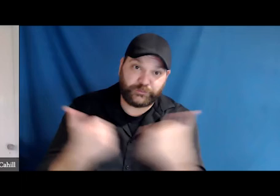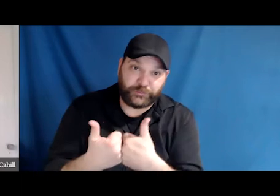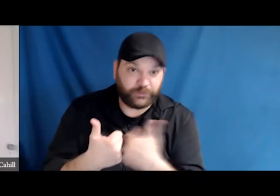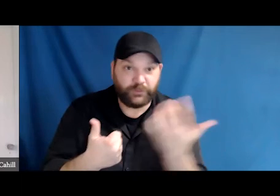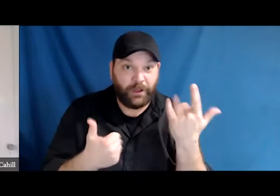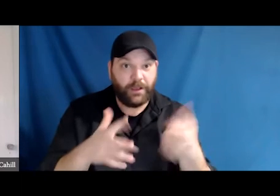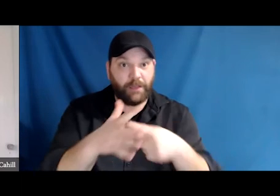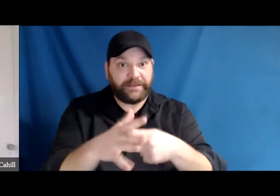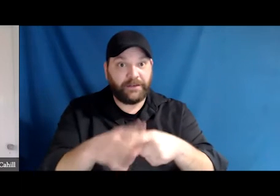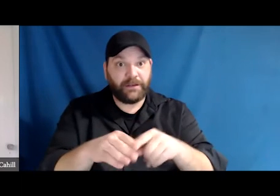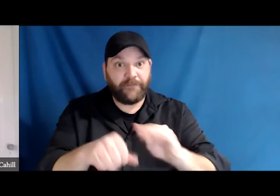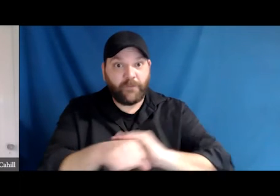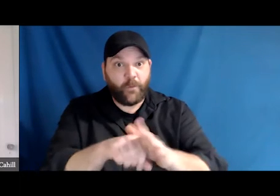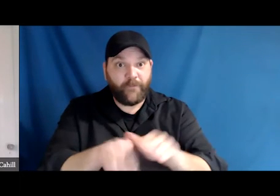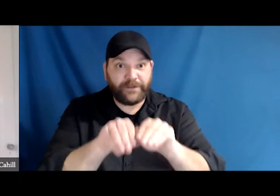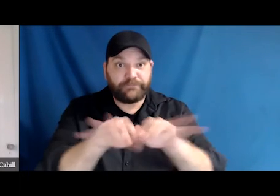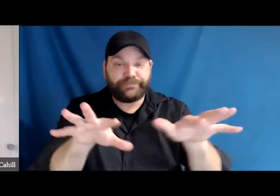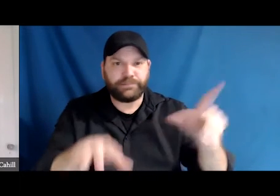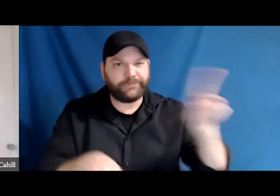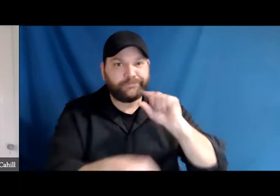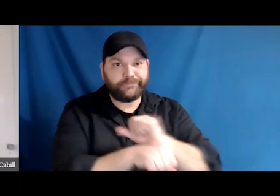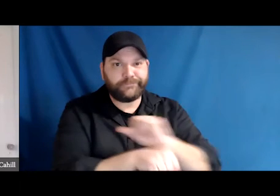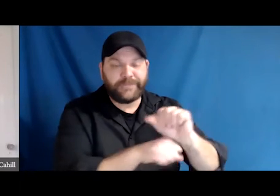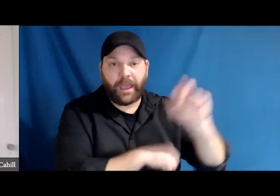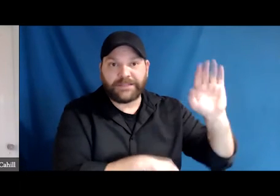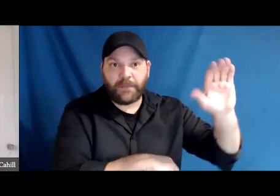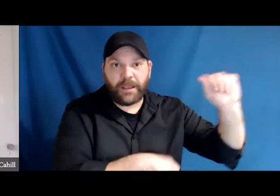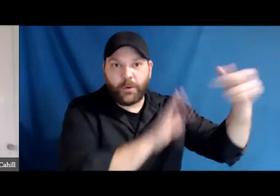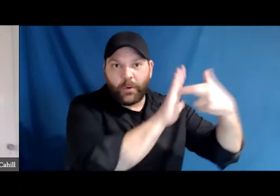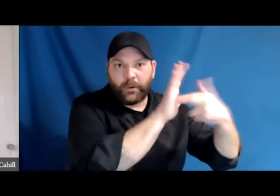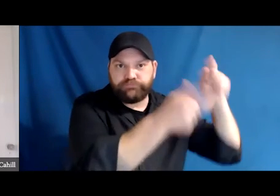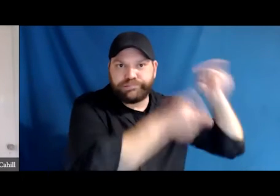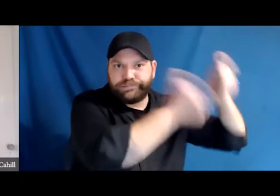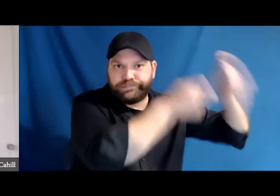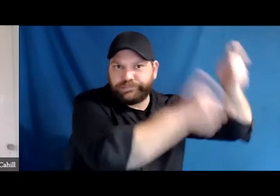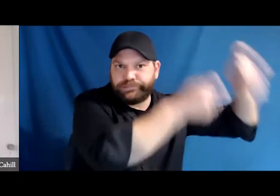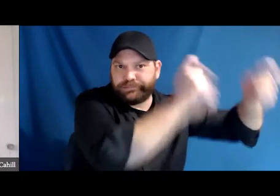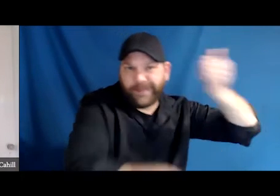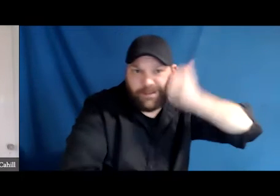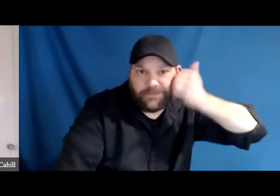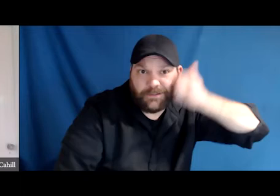with things changing every single day between NCAA rules, or you know, where the Ivy League was on certain things,